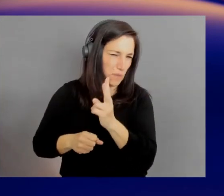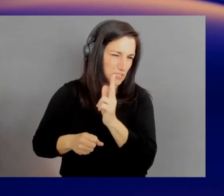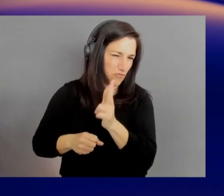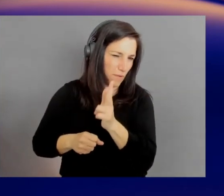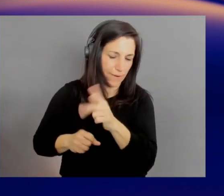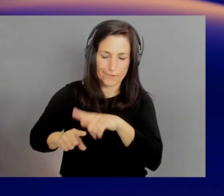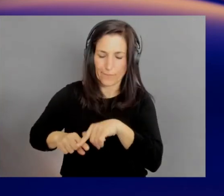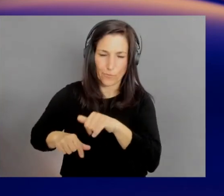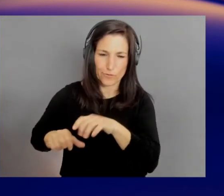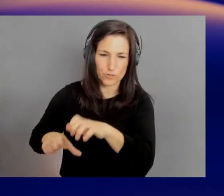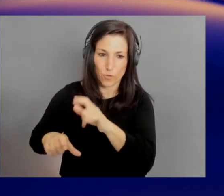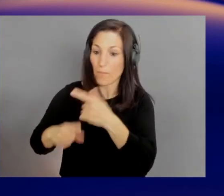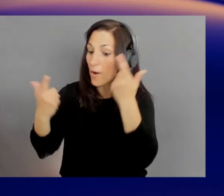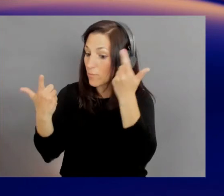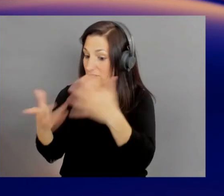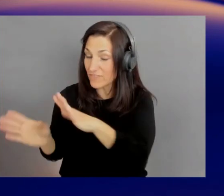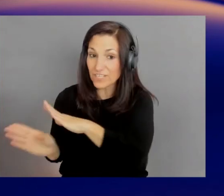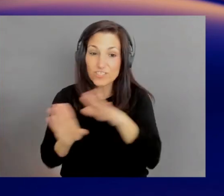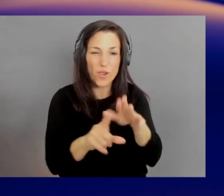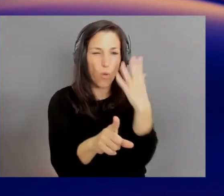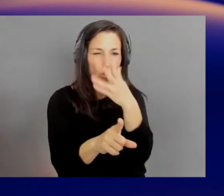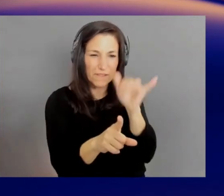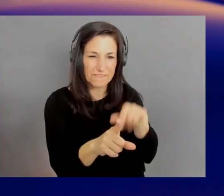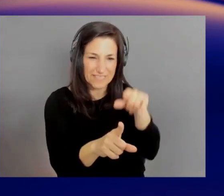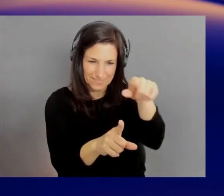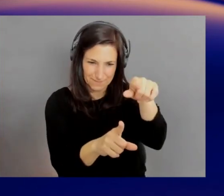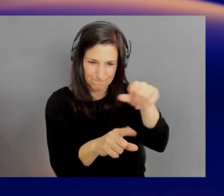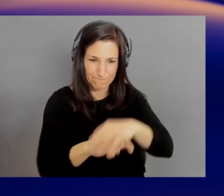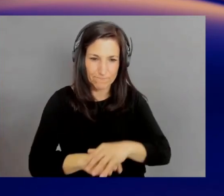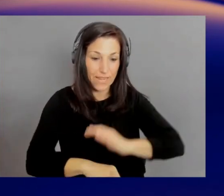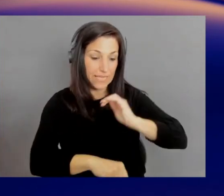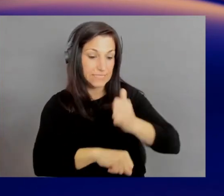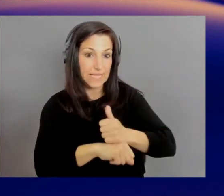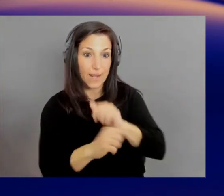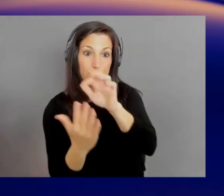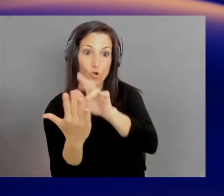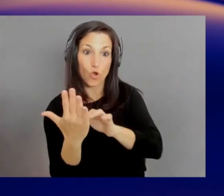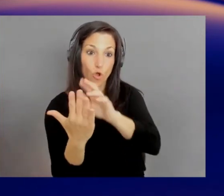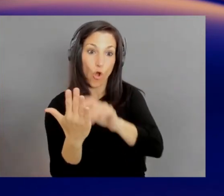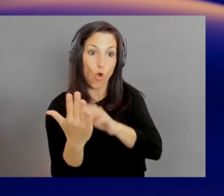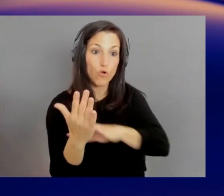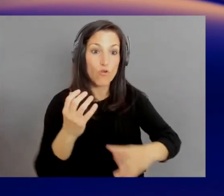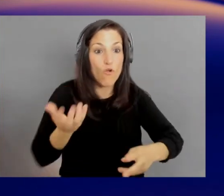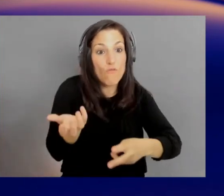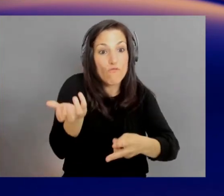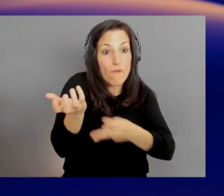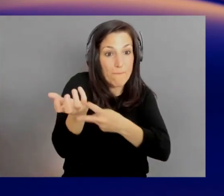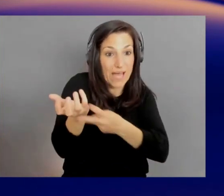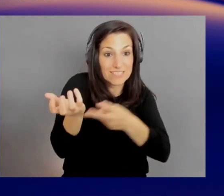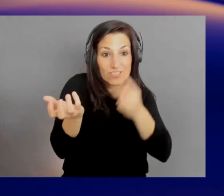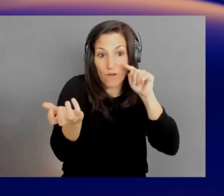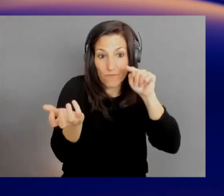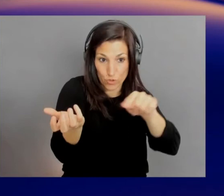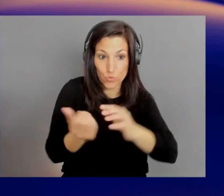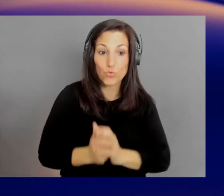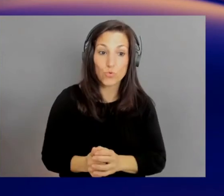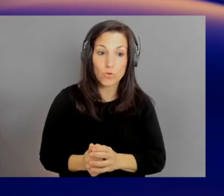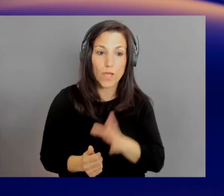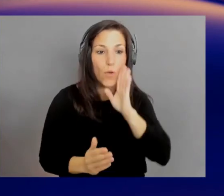But you can see here essentially it's gonna set up your code repositories for you. Okay. It will automatically populate with some seed code.